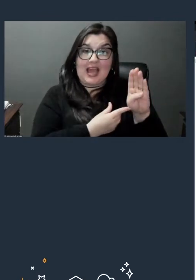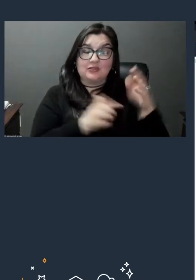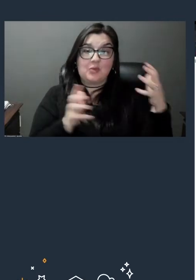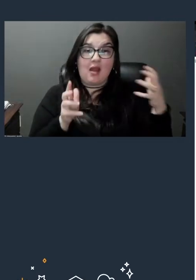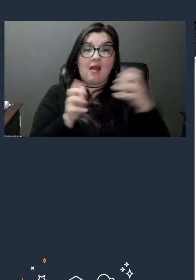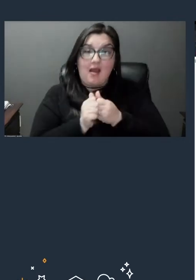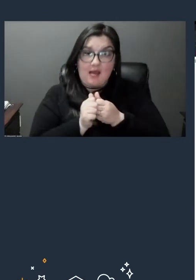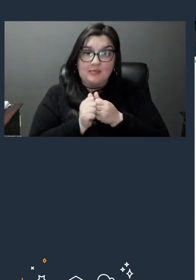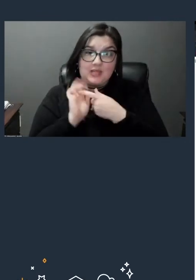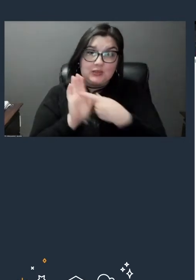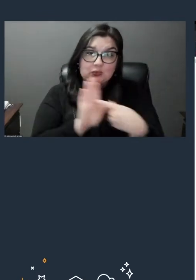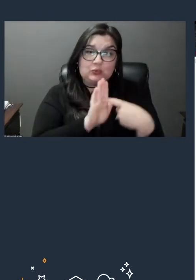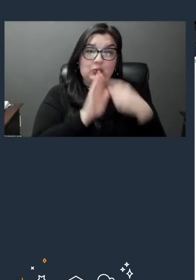and visualization on that region.